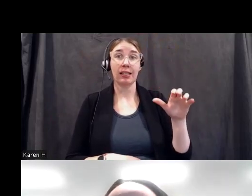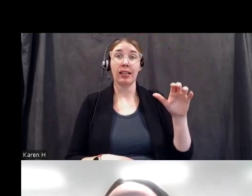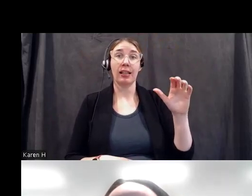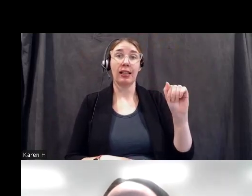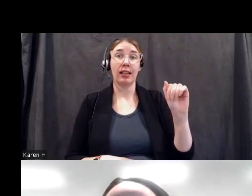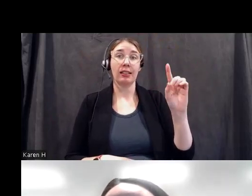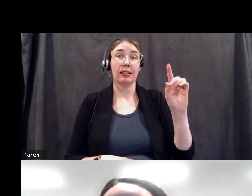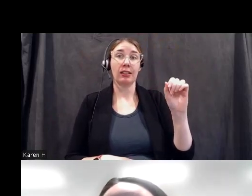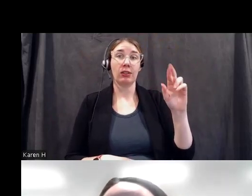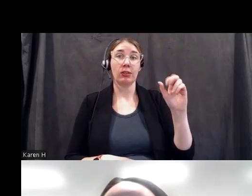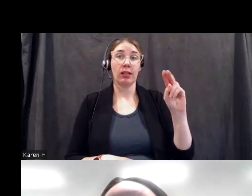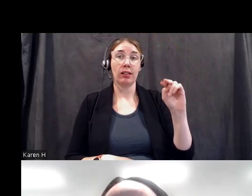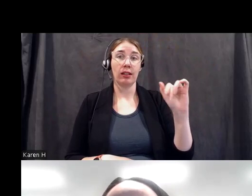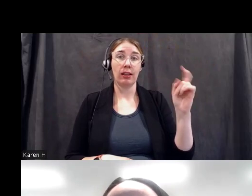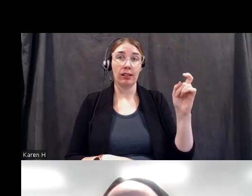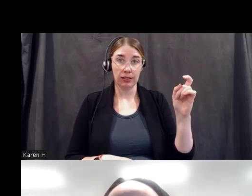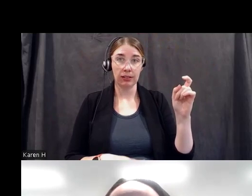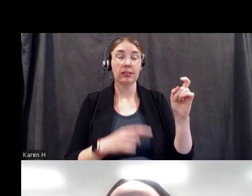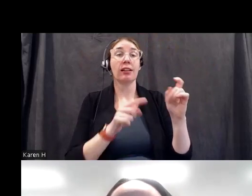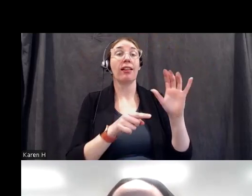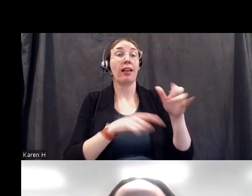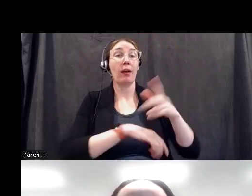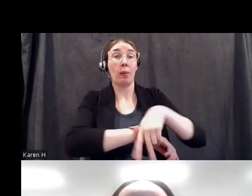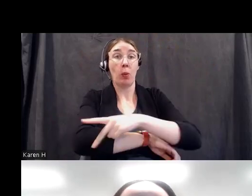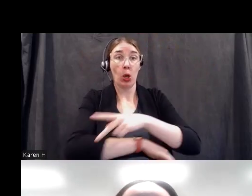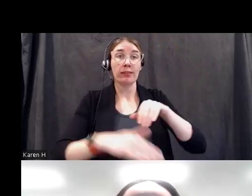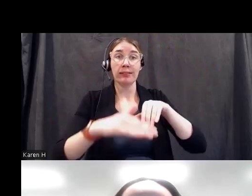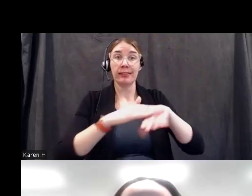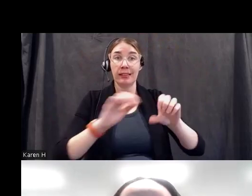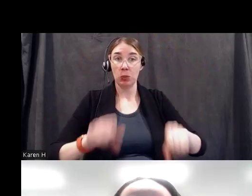It is a fully accessible park that has, among other things,